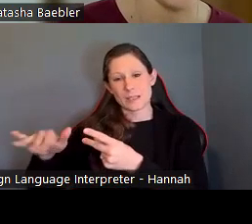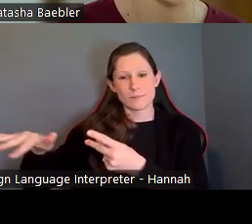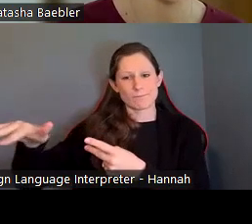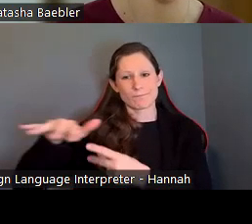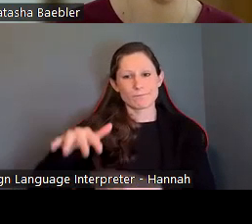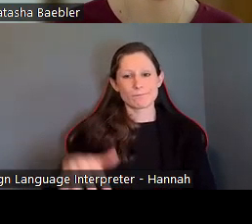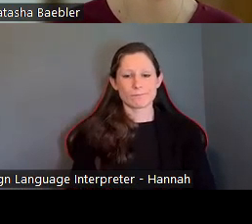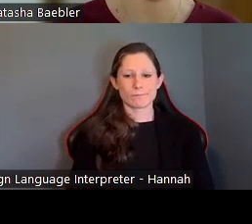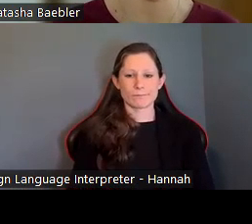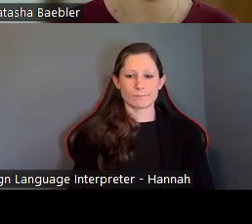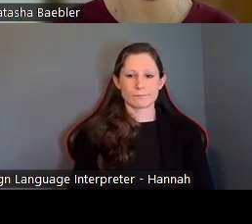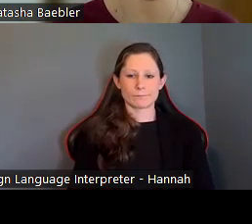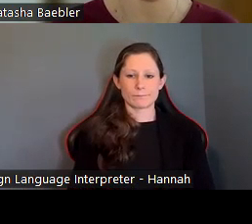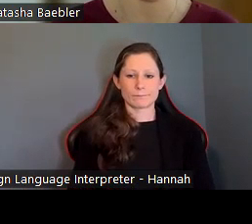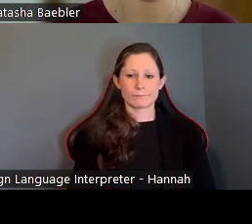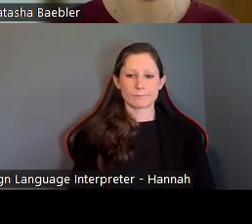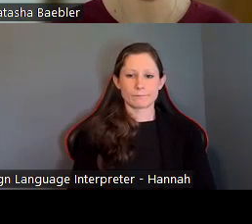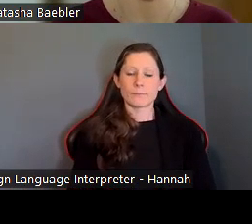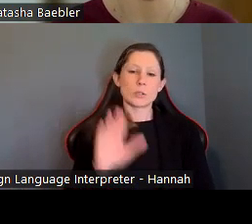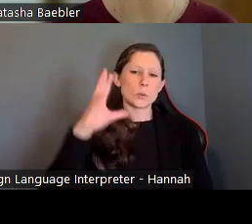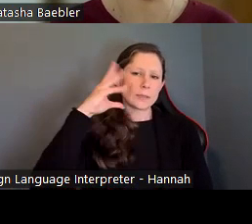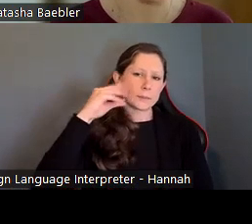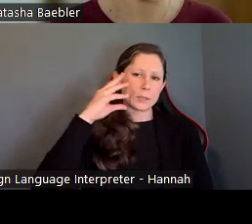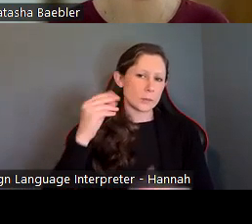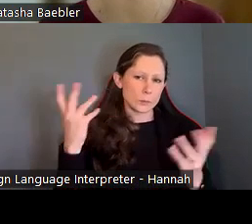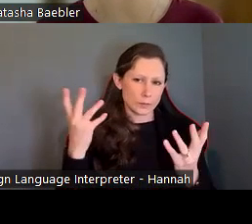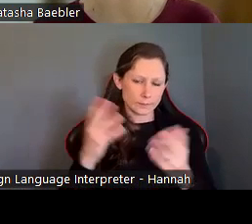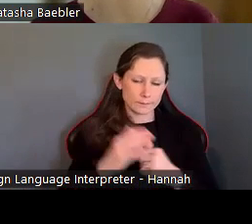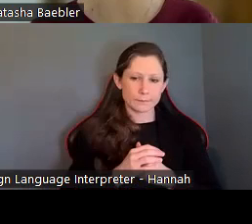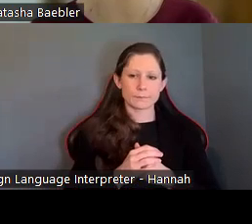What are your experiences? Where are your intersectionalities?